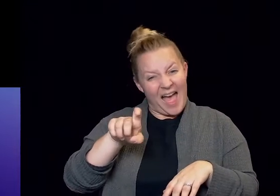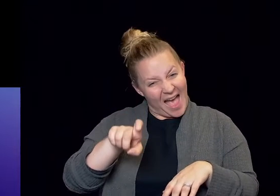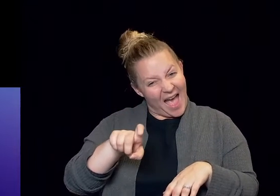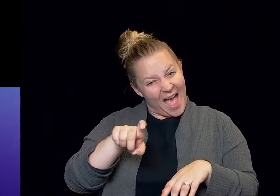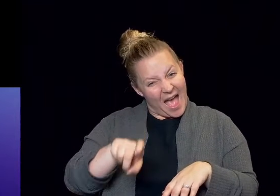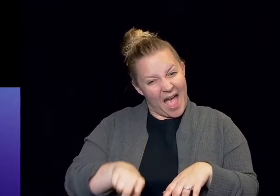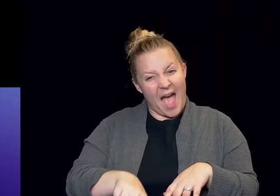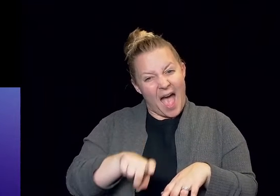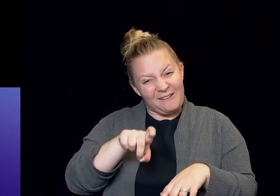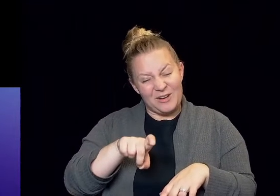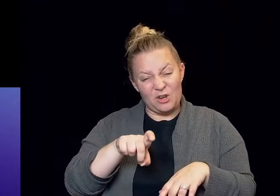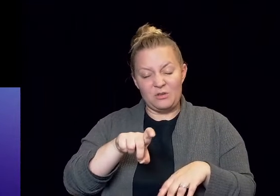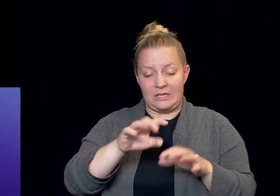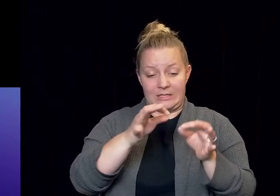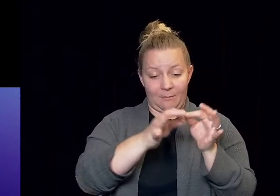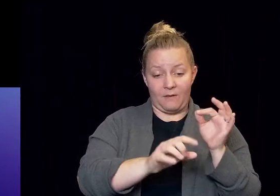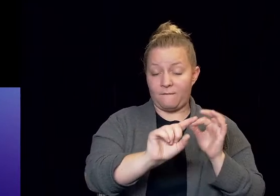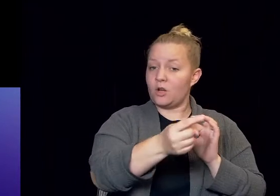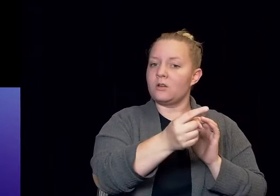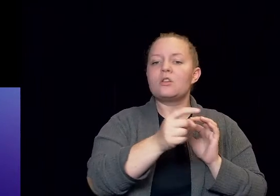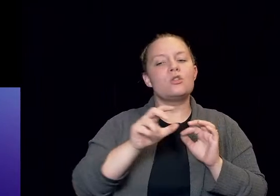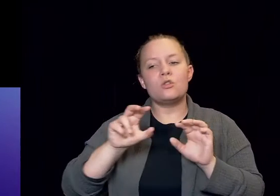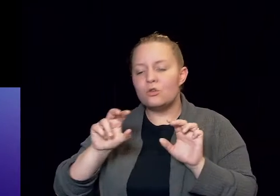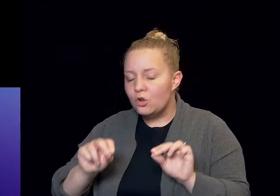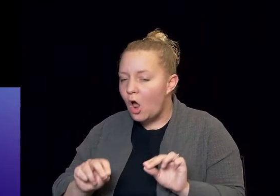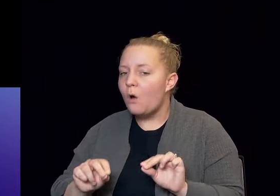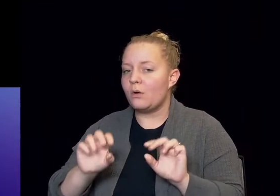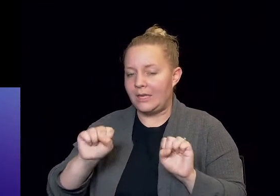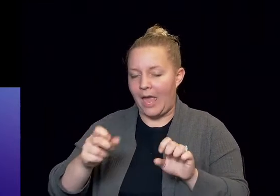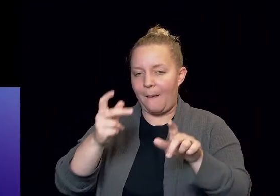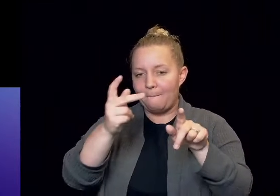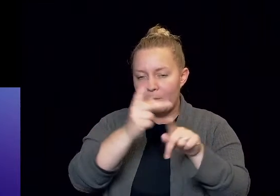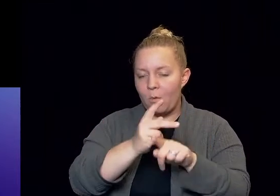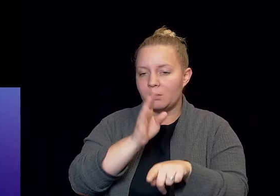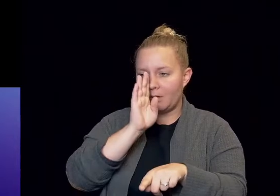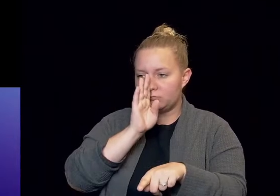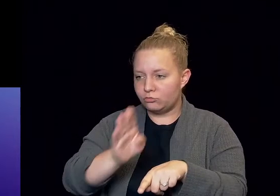multiply straight across. The issue with that is that sometimes you do get some very very large